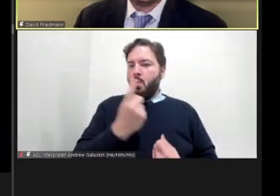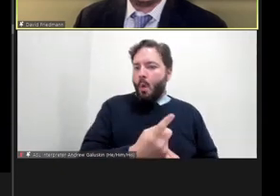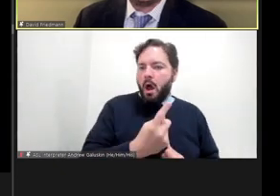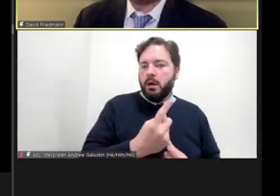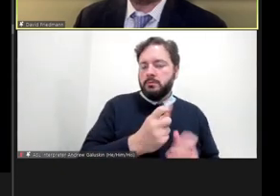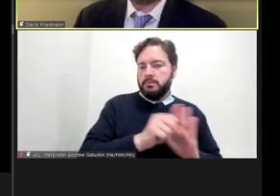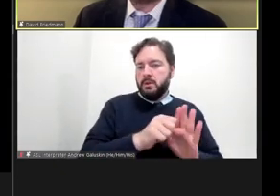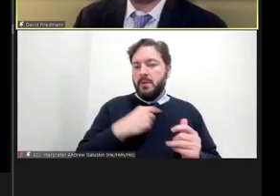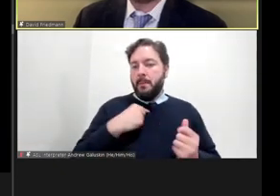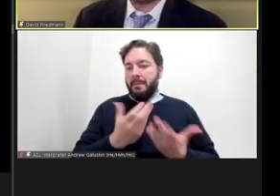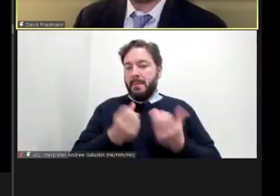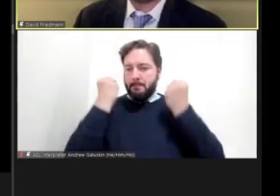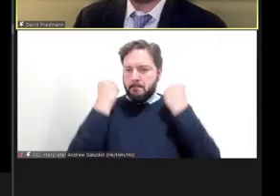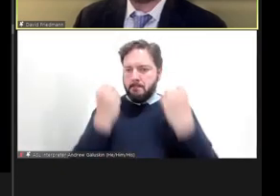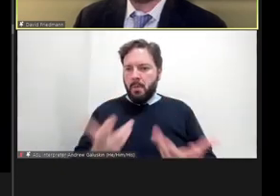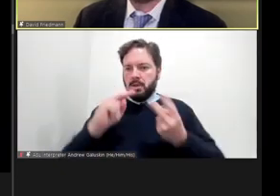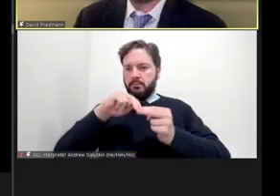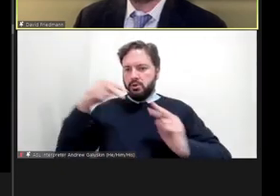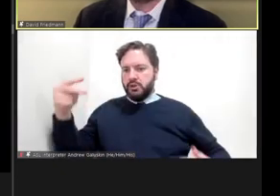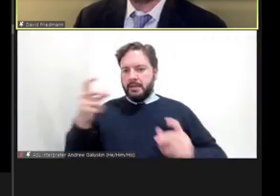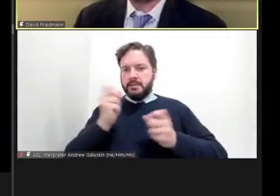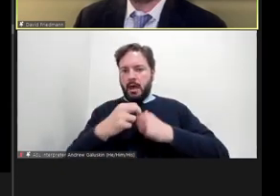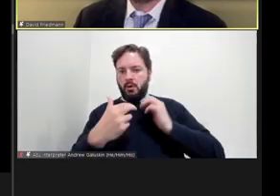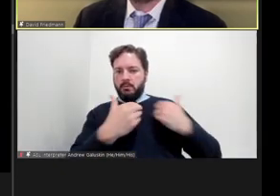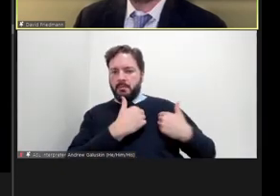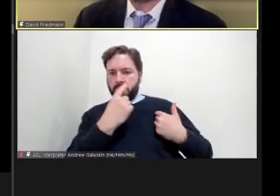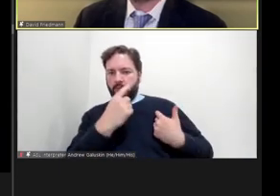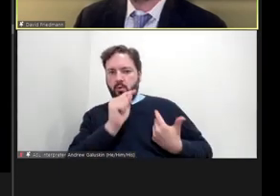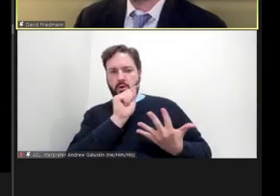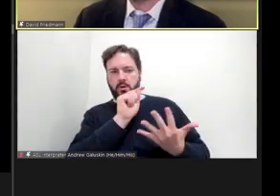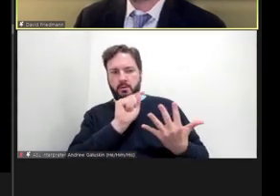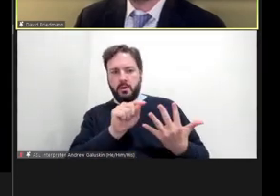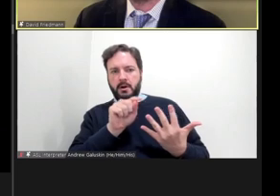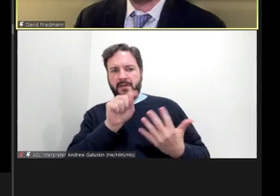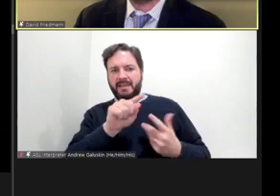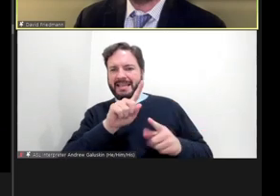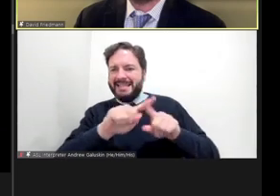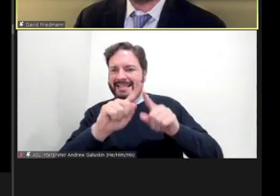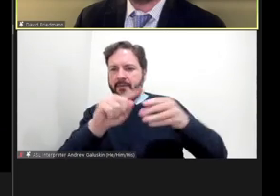genes responsible for the different subtypes, for example, with Usher's.